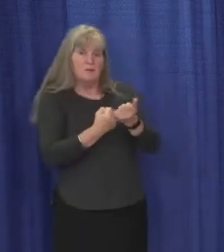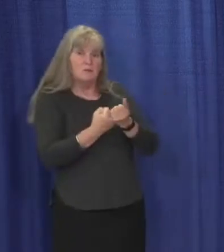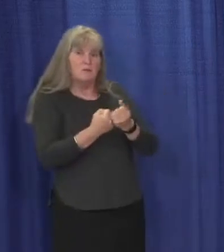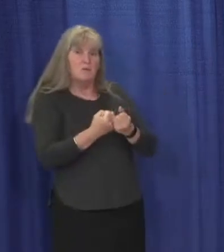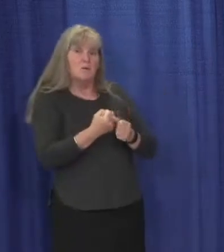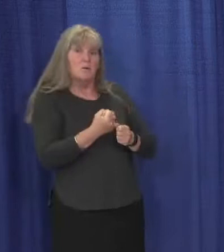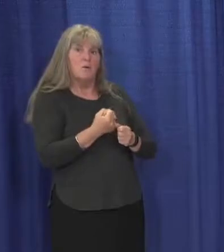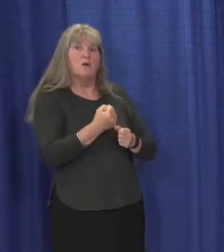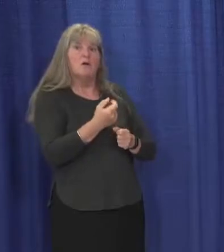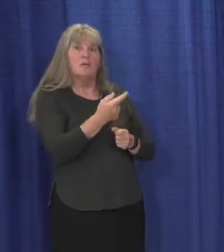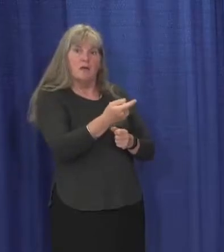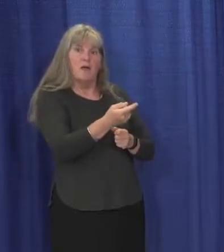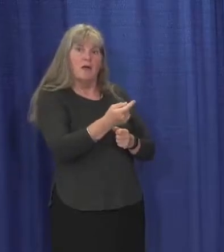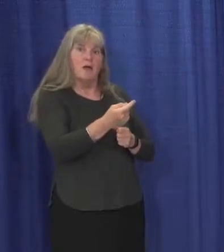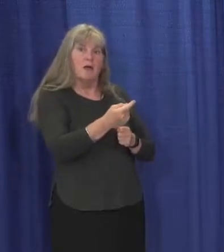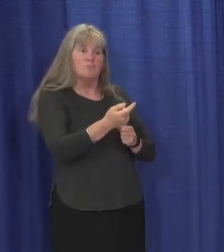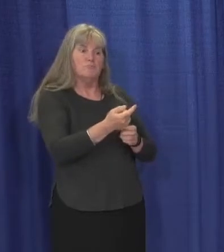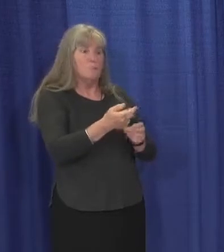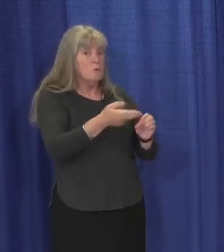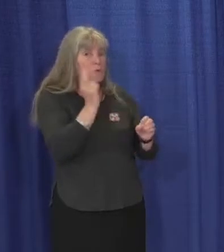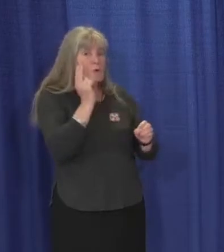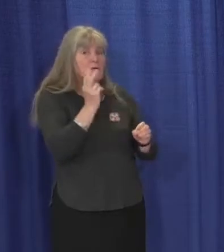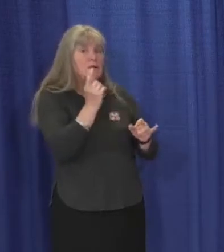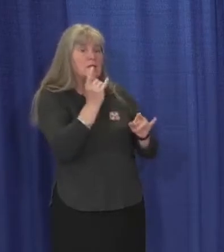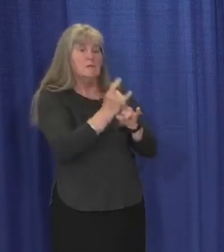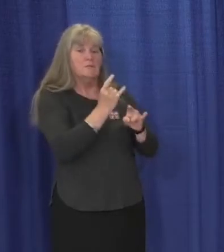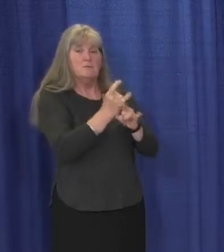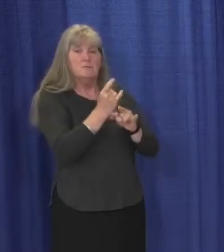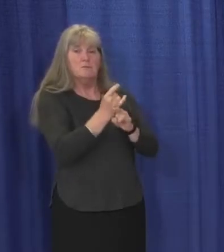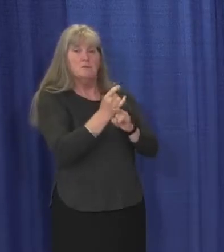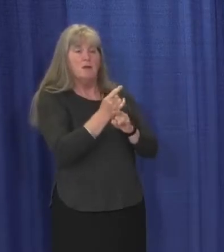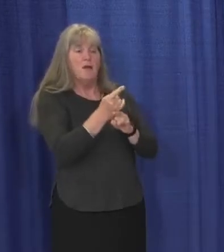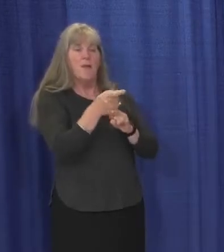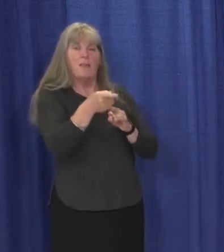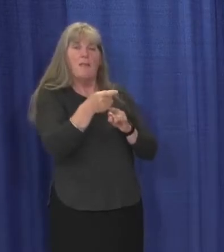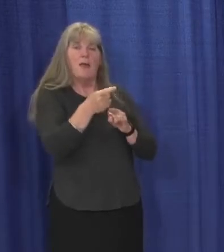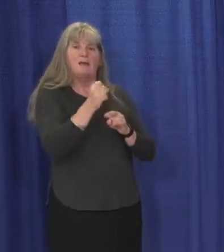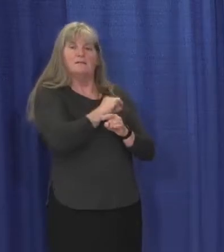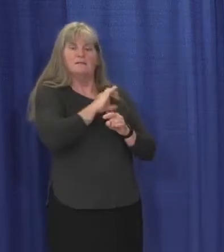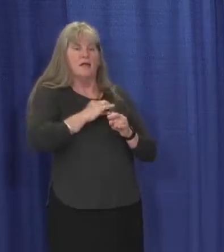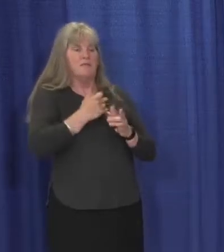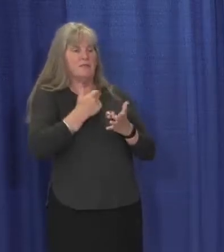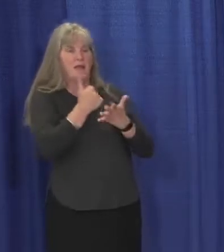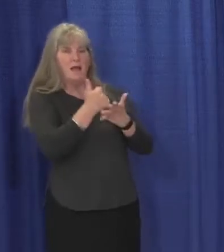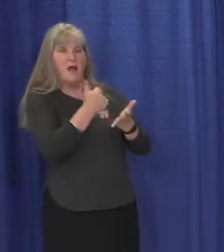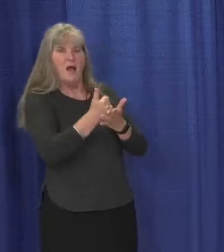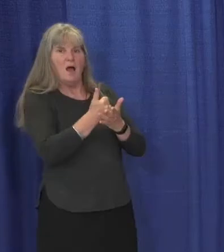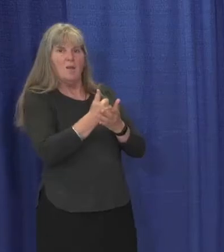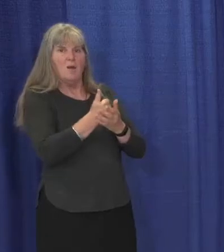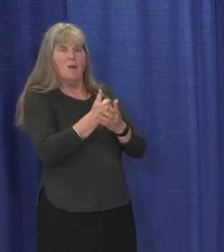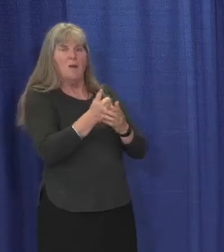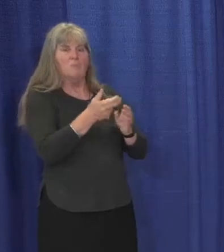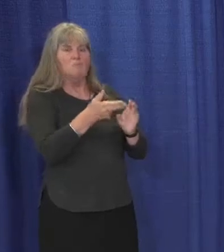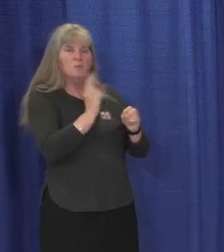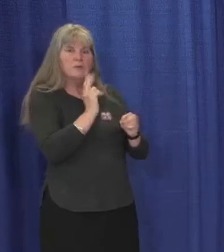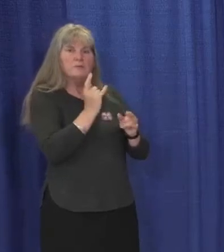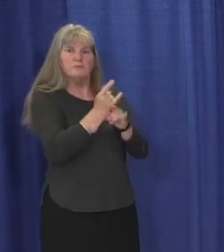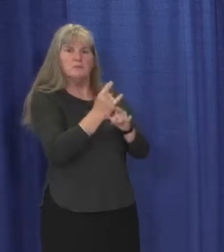have been drinking. And they need to go through supervised withdrawal.